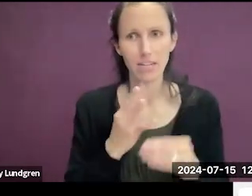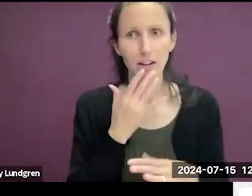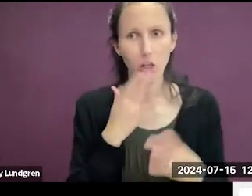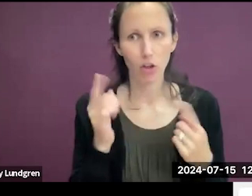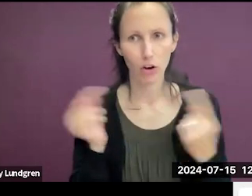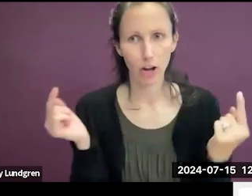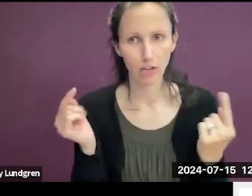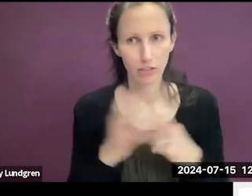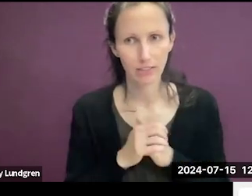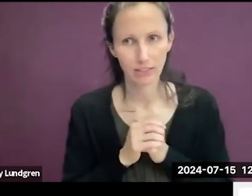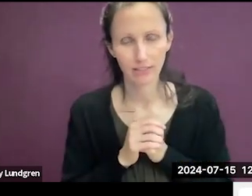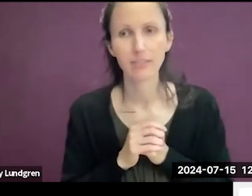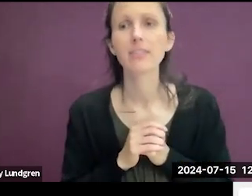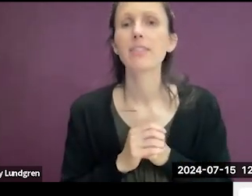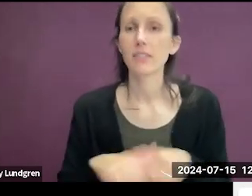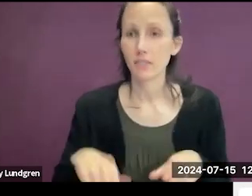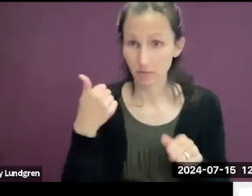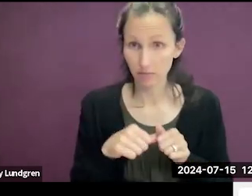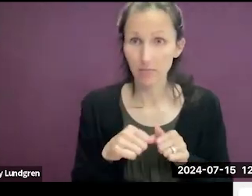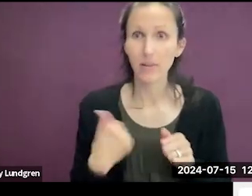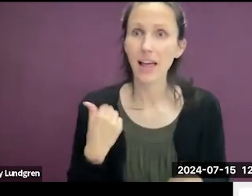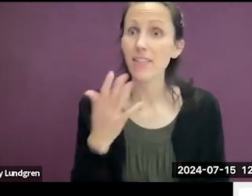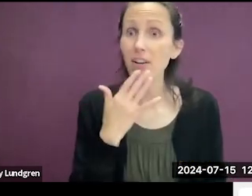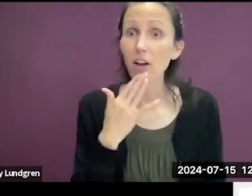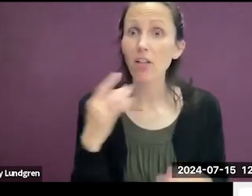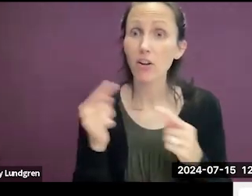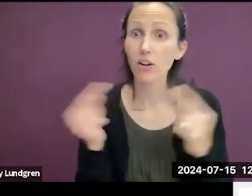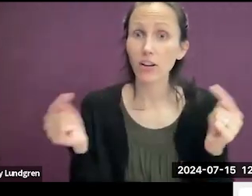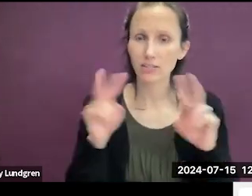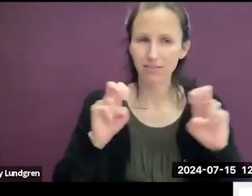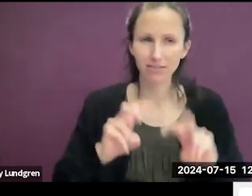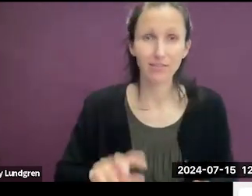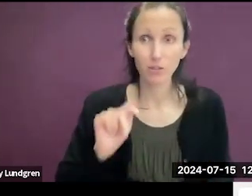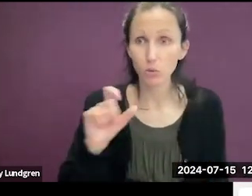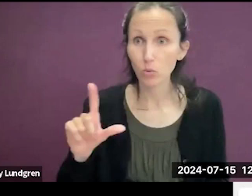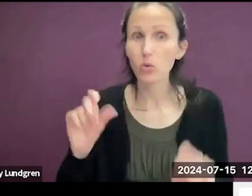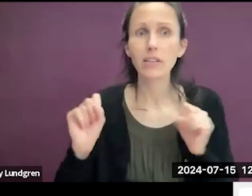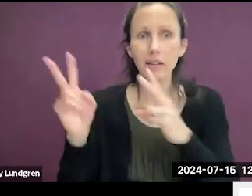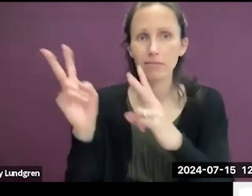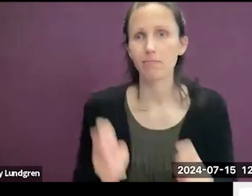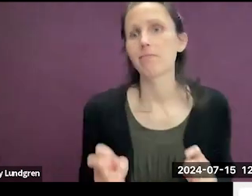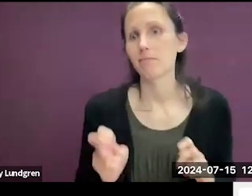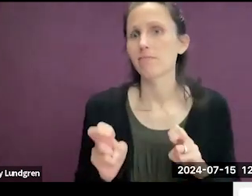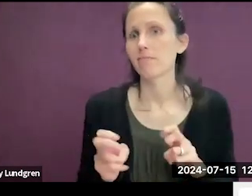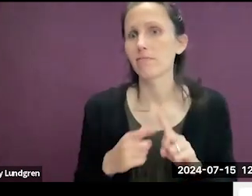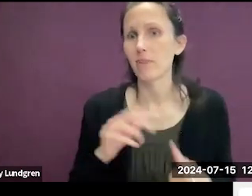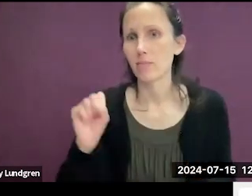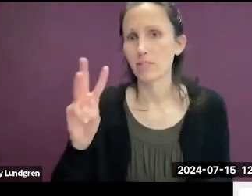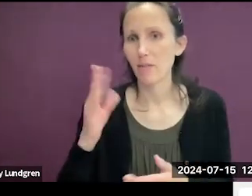So remember we have that Colour Contrast Analyzer tool that we can download from the Software Center. So in doing that,